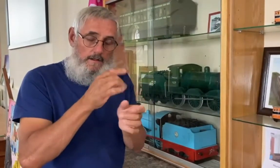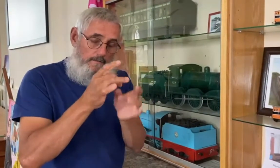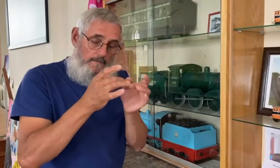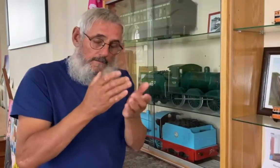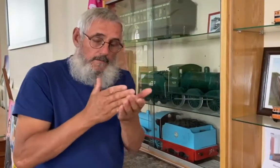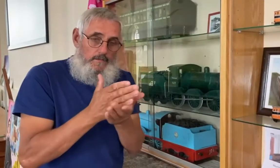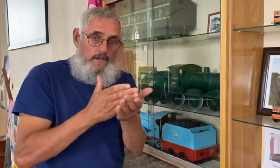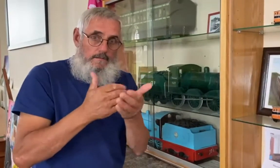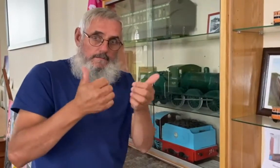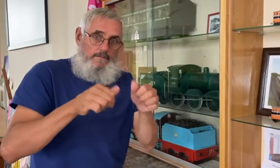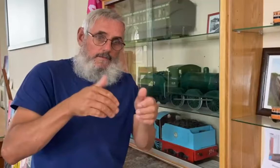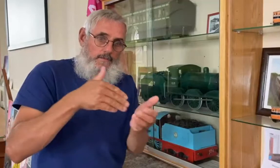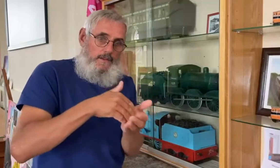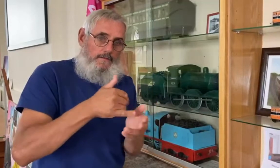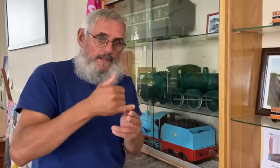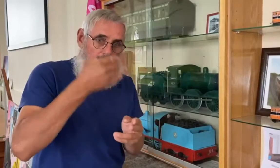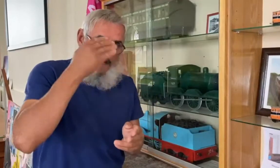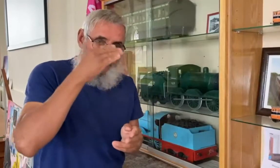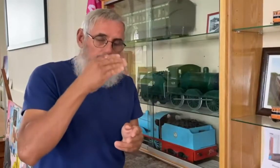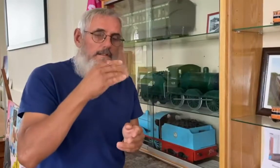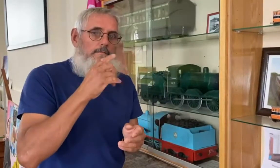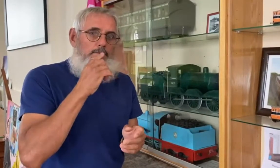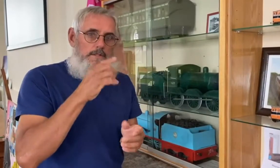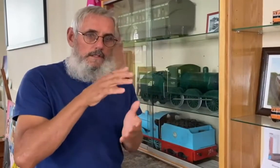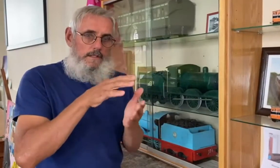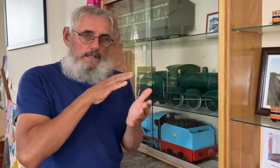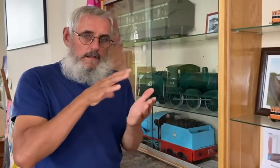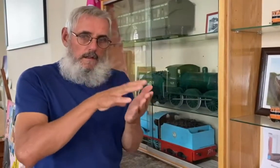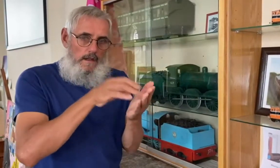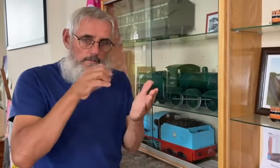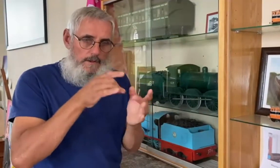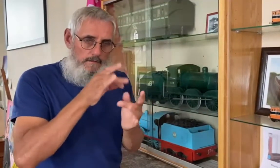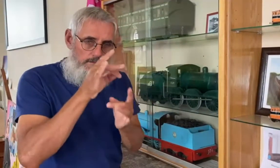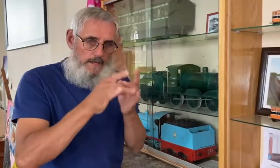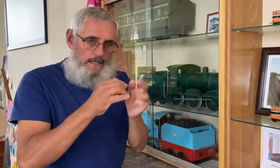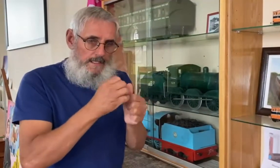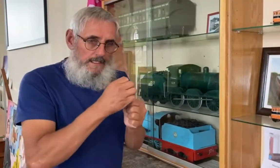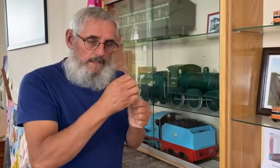Conway copied all the little details of all these trains and made cardboard models,